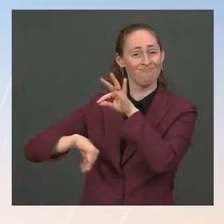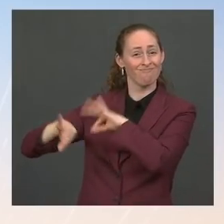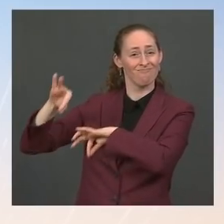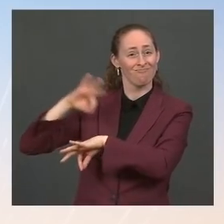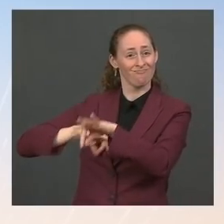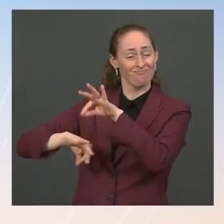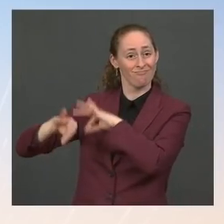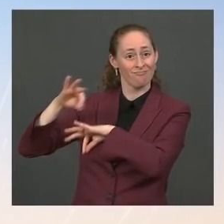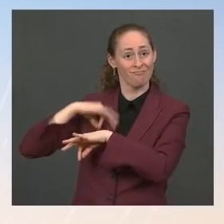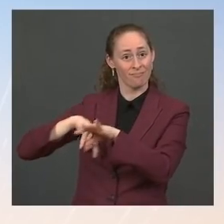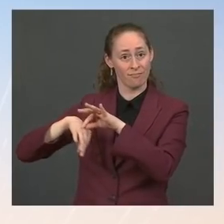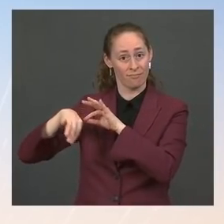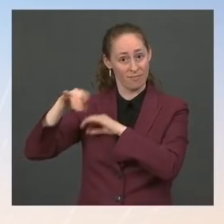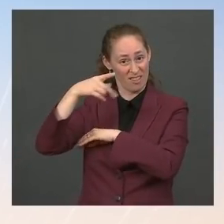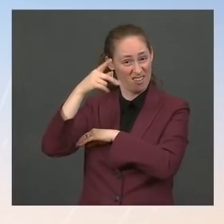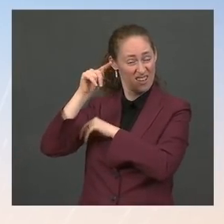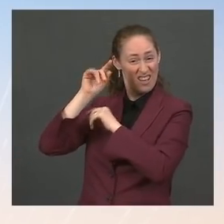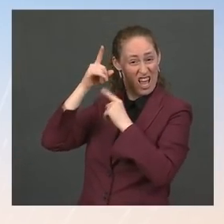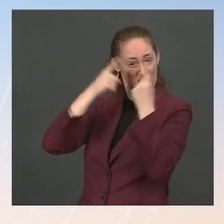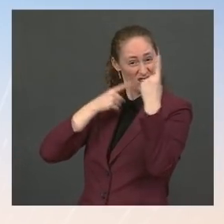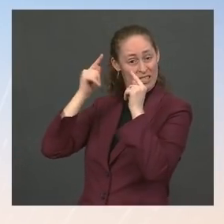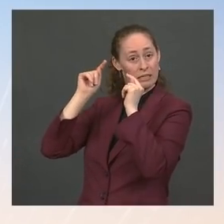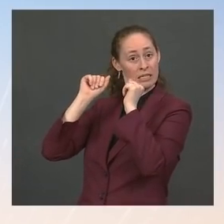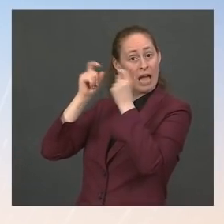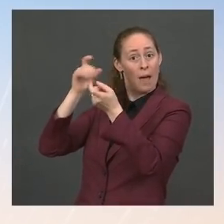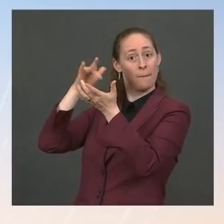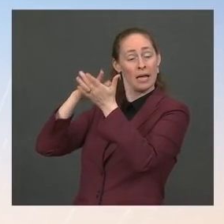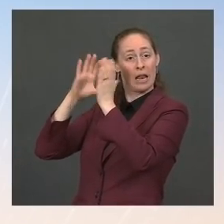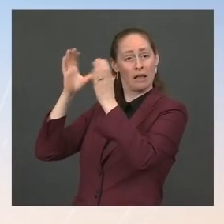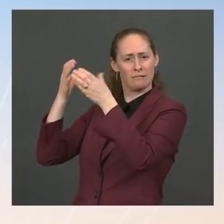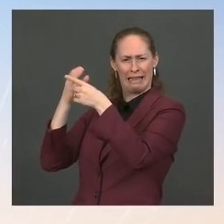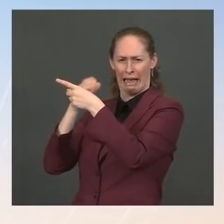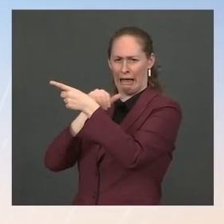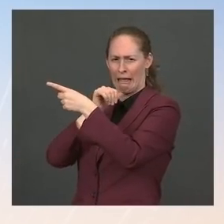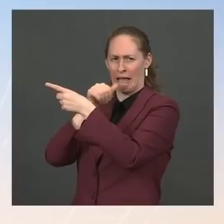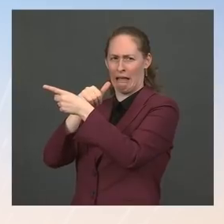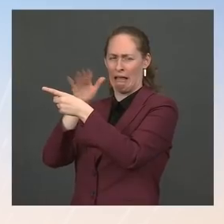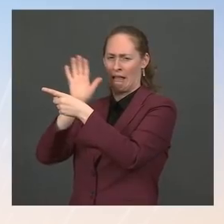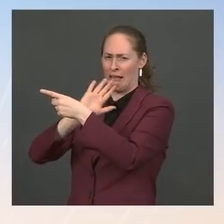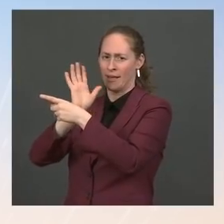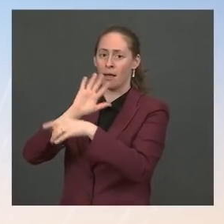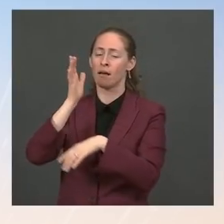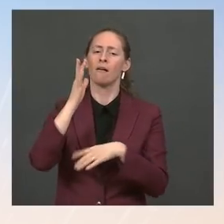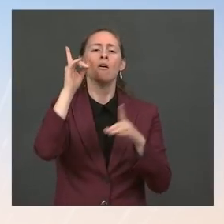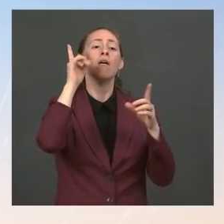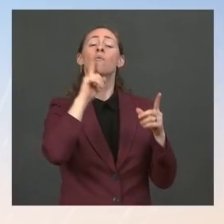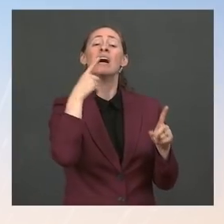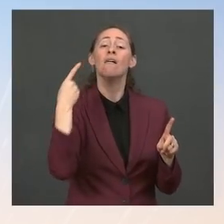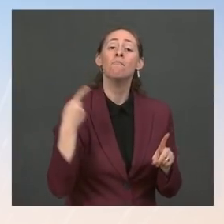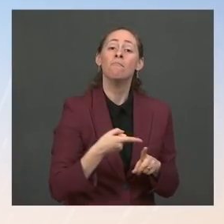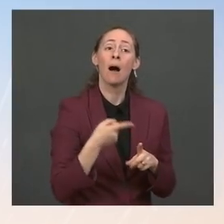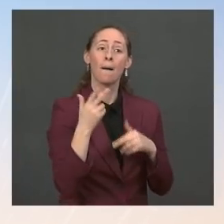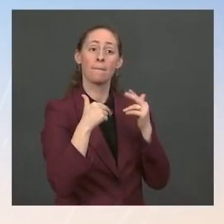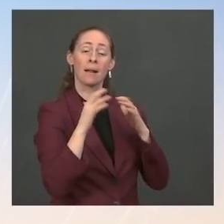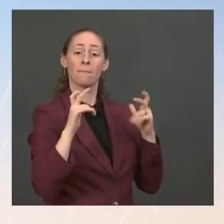Most economists agree with us: Build Back Better will clearly lower taxes, lower costs, raise wages, and economic growth -- increase economic growth for the middle class.